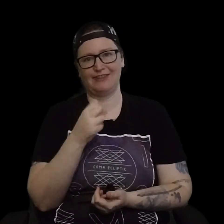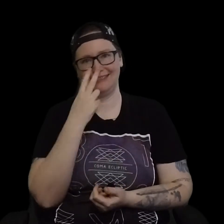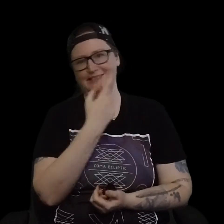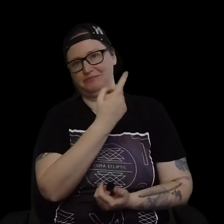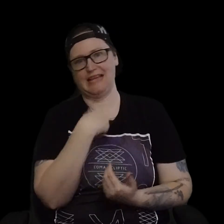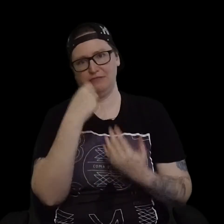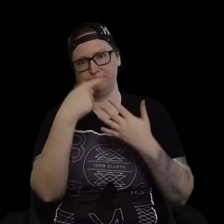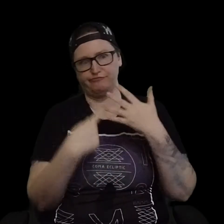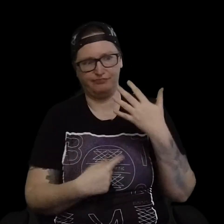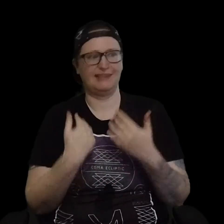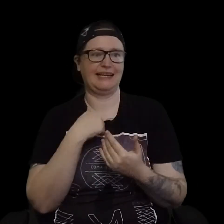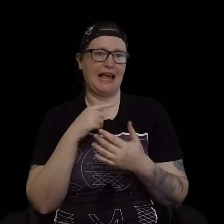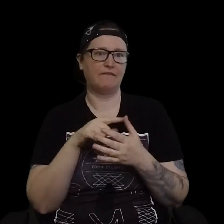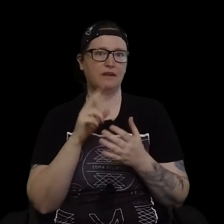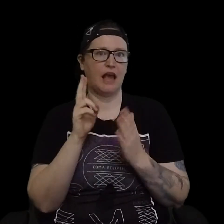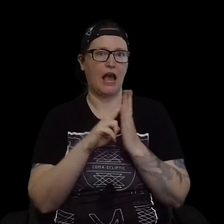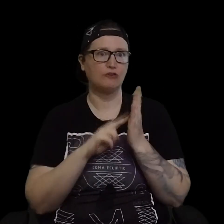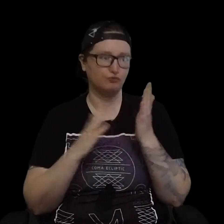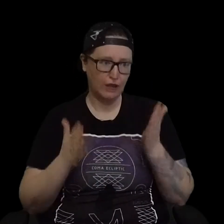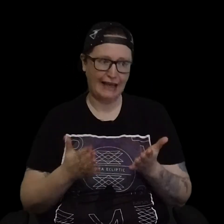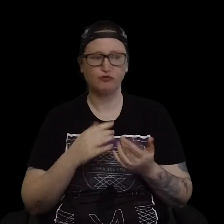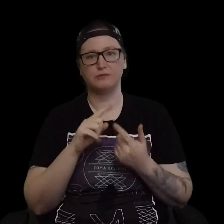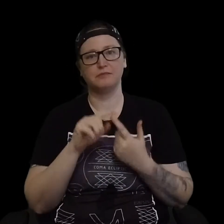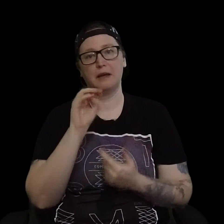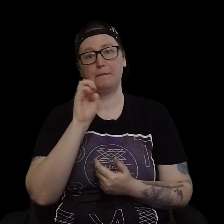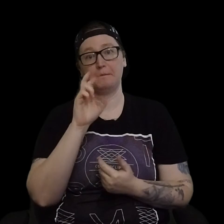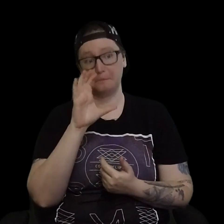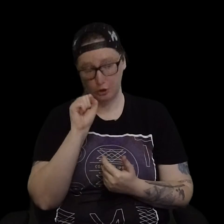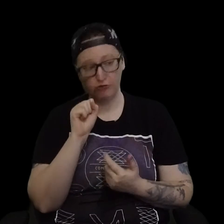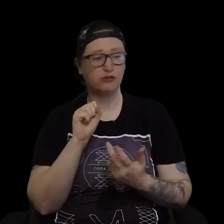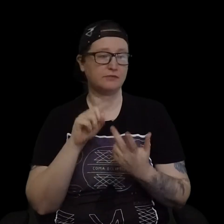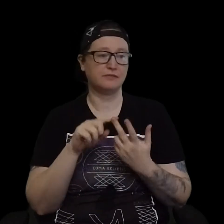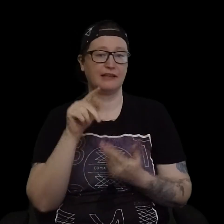best fits your character as you can see there's multiple ones here they have contractors mercs